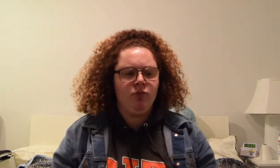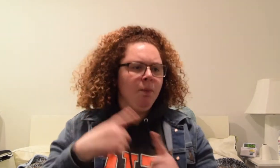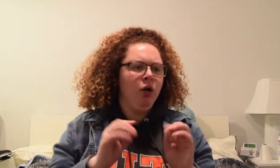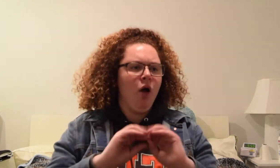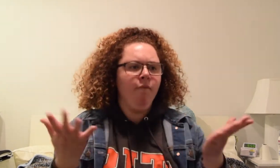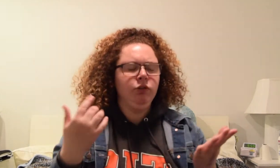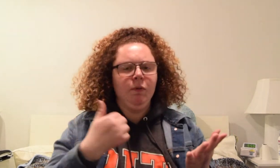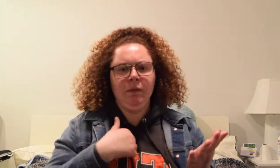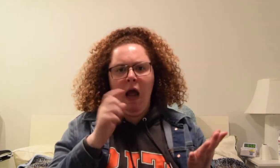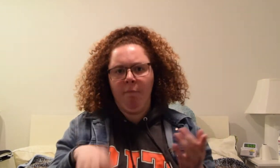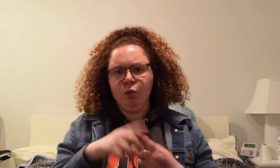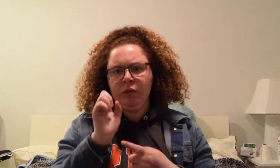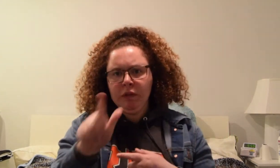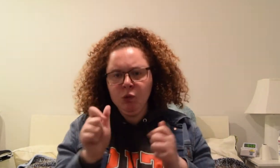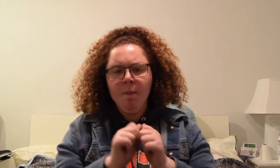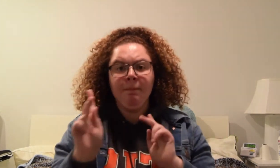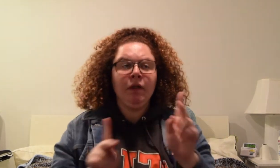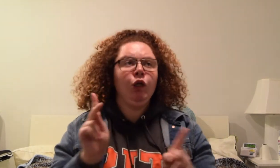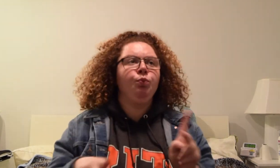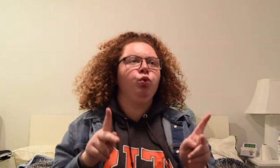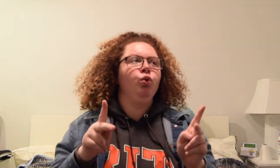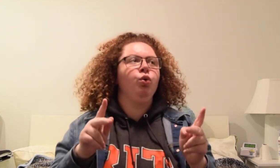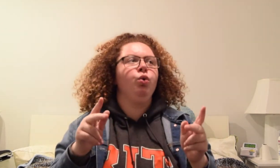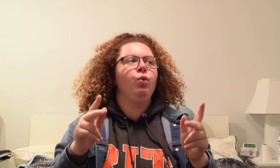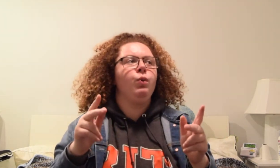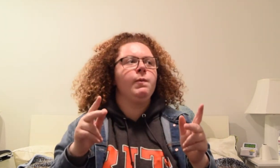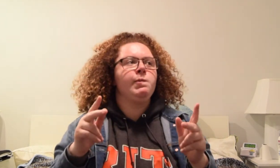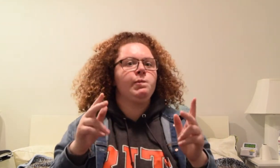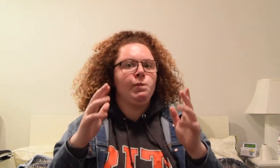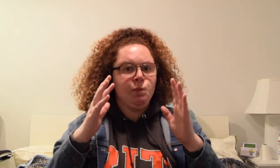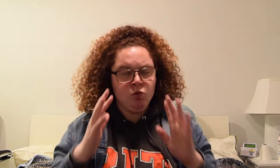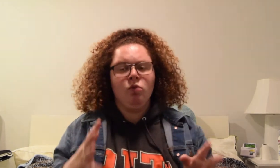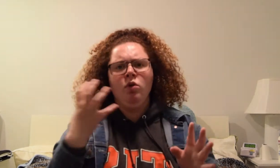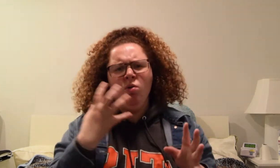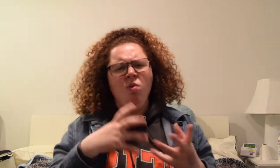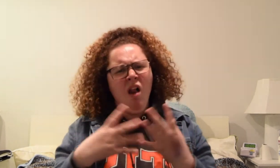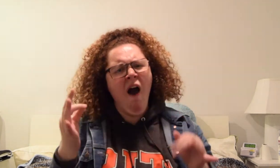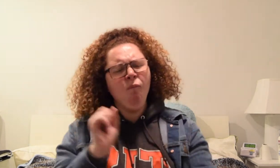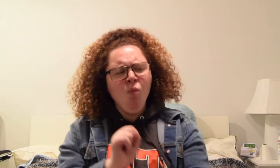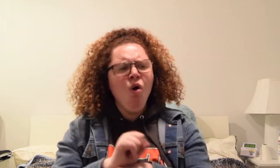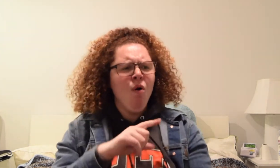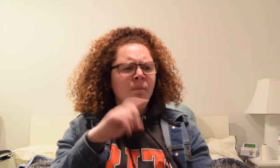Plus with that, I have to deal with many people. It's a lot of work